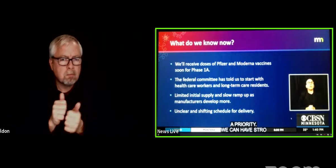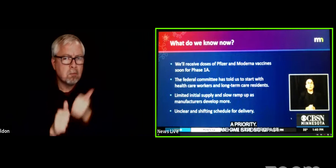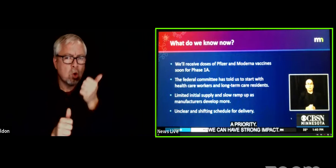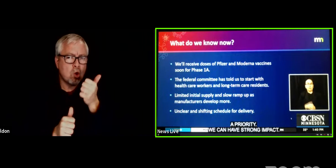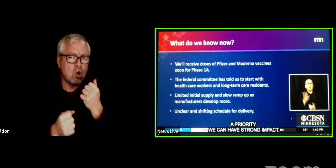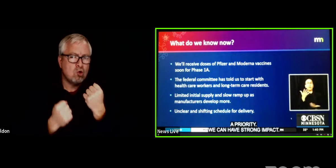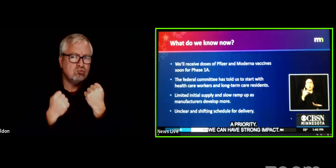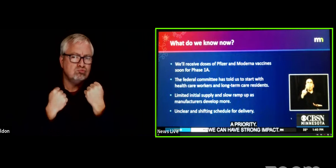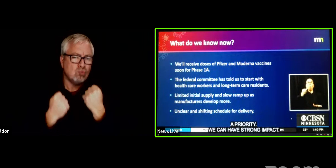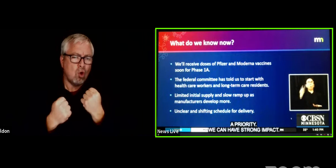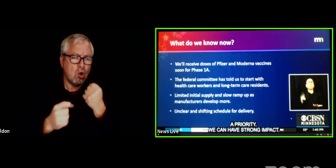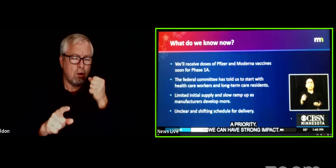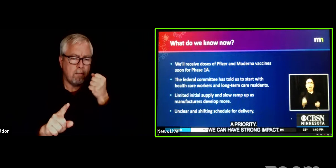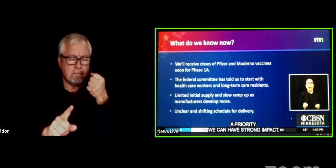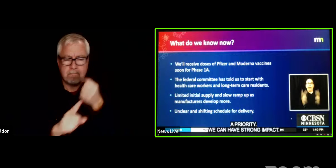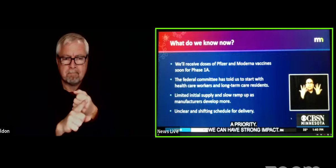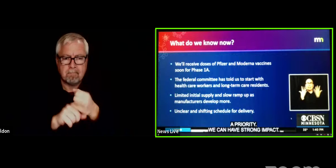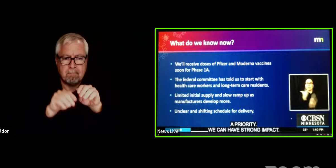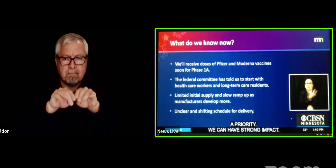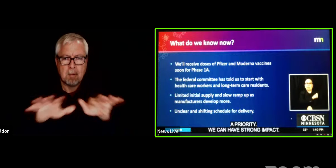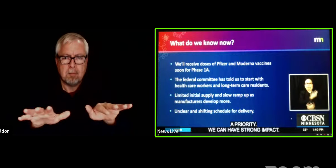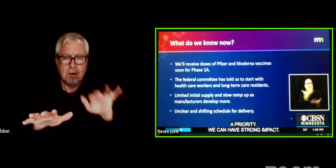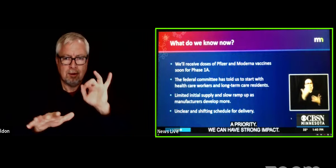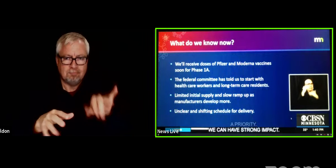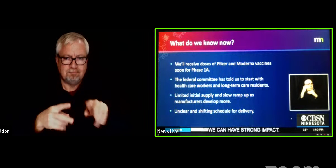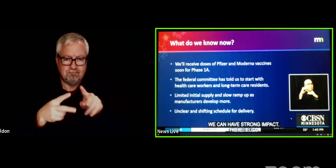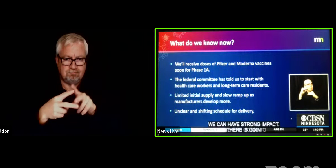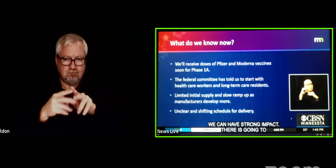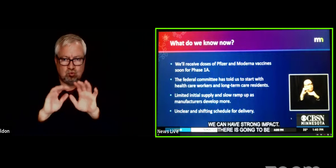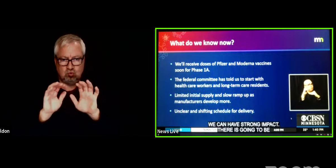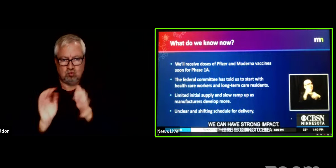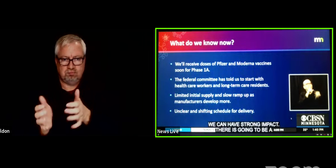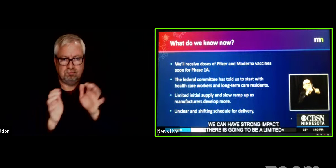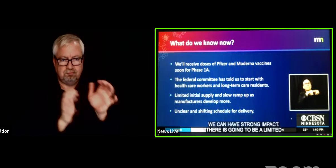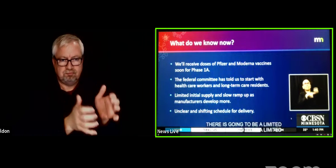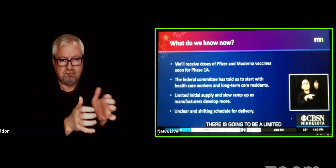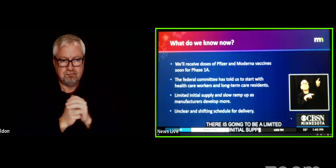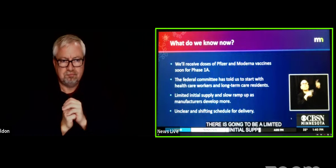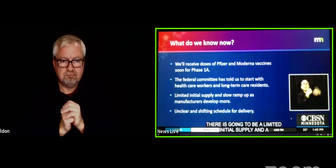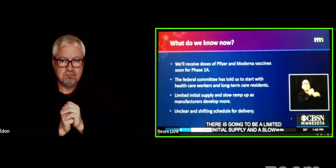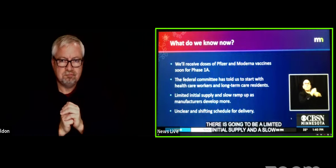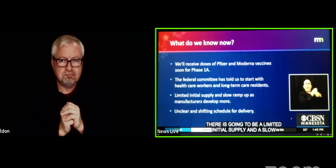AS MANUFACTURERS DEVELOP MORE. YOU'VE SEEN STORIES ON THIS. IT'S NOT JUST THE UNITED STATES LOOKING FOR THIS, IT'S EVERY